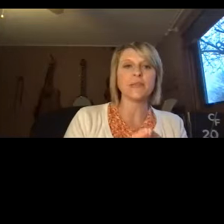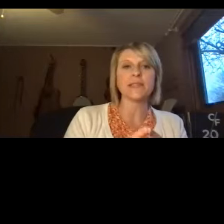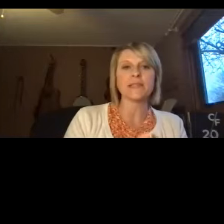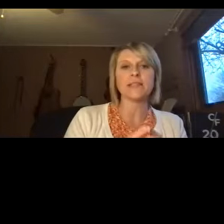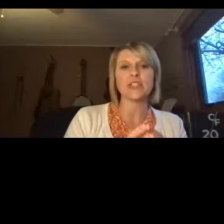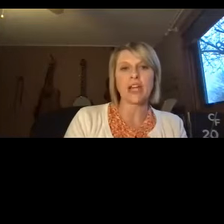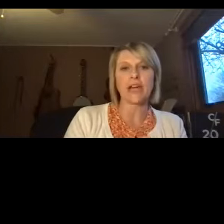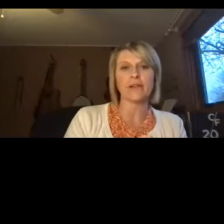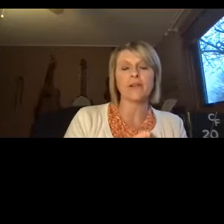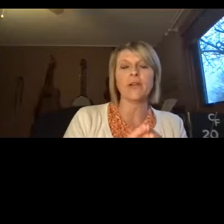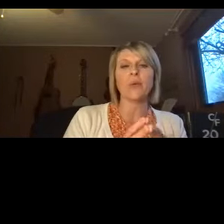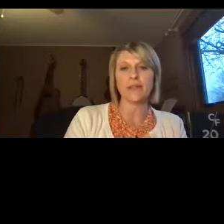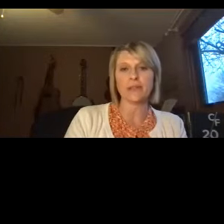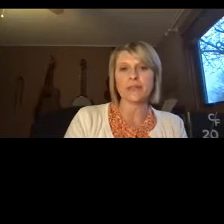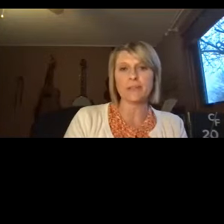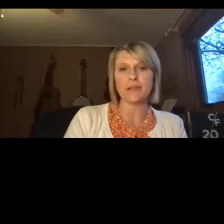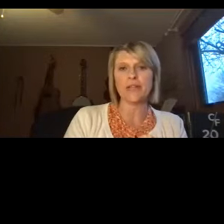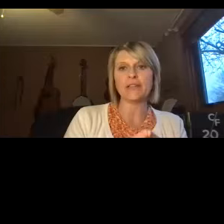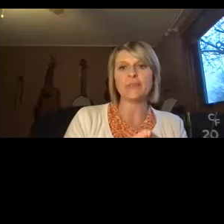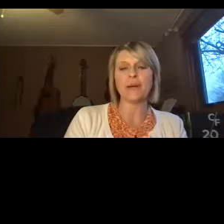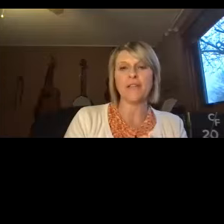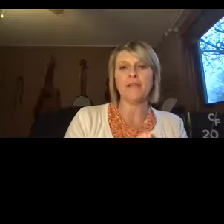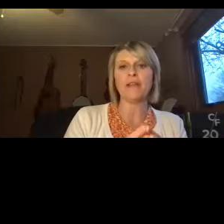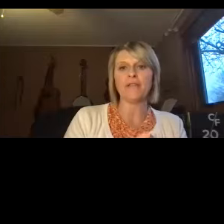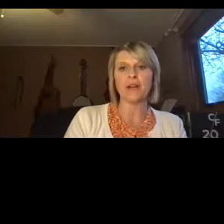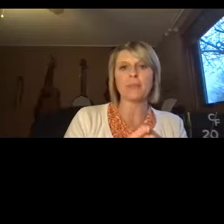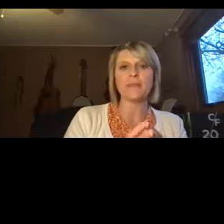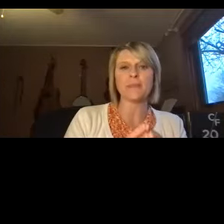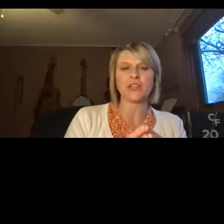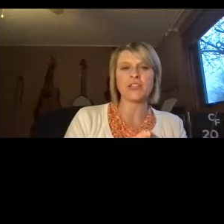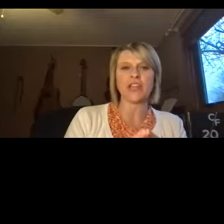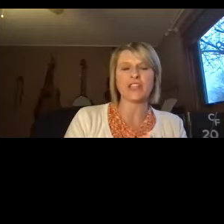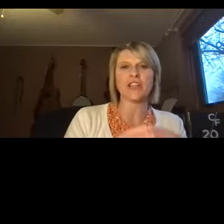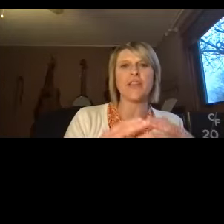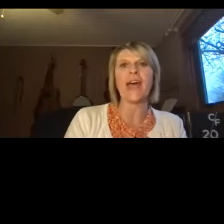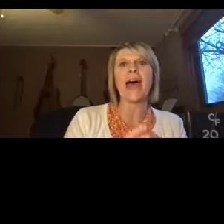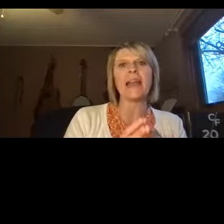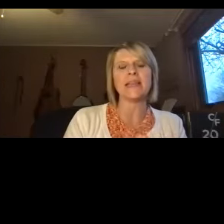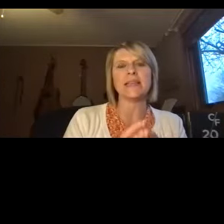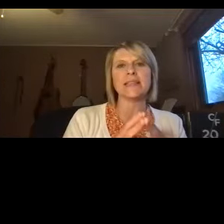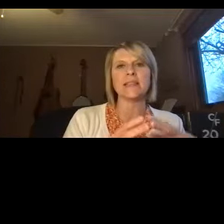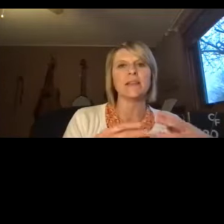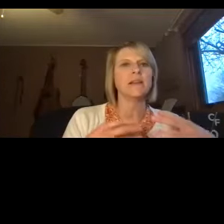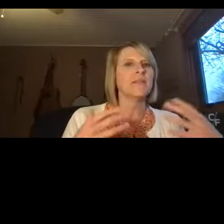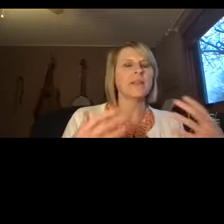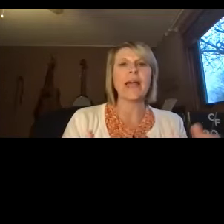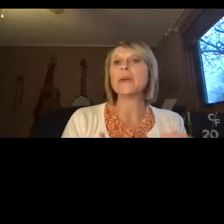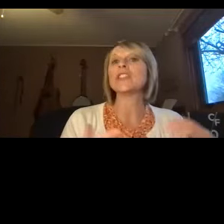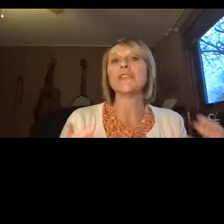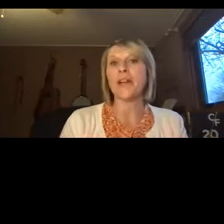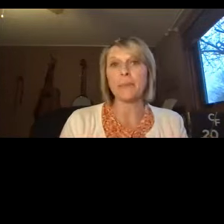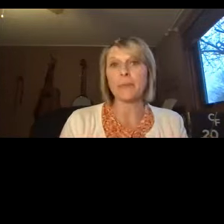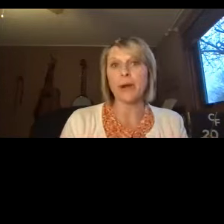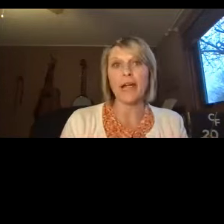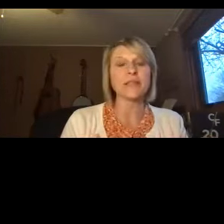to assist a child with a disability to benefit from special education. That is the language of FAPE, right?